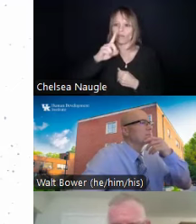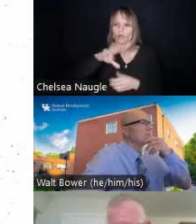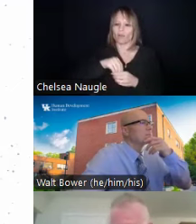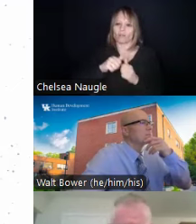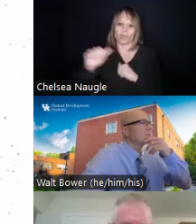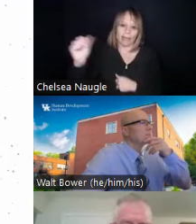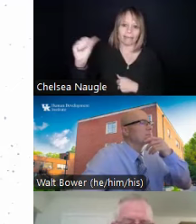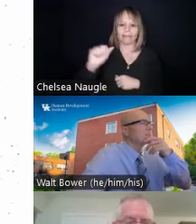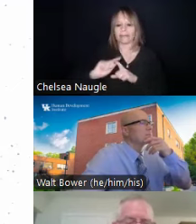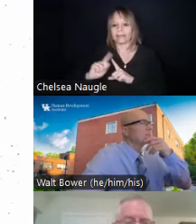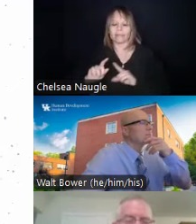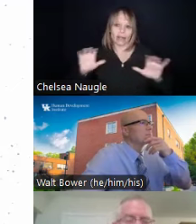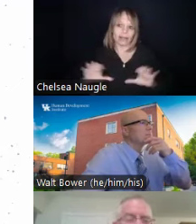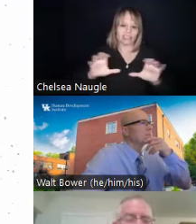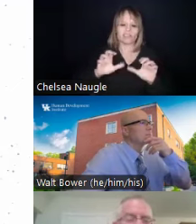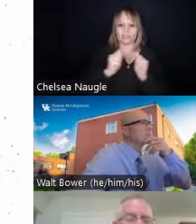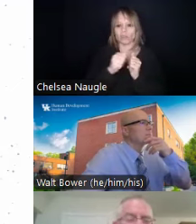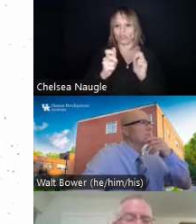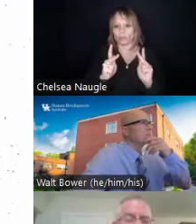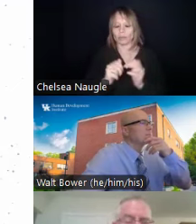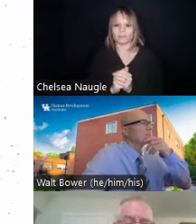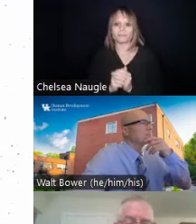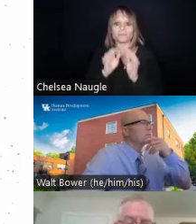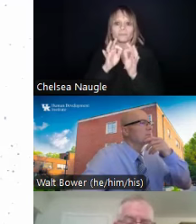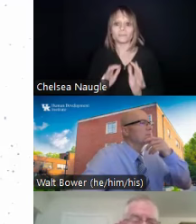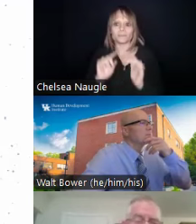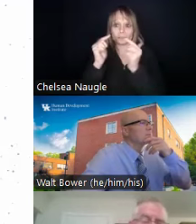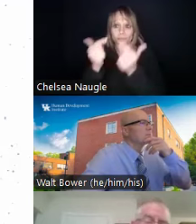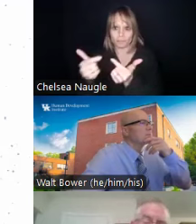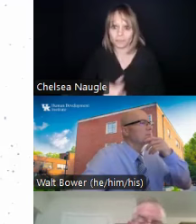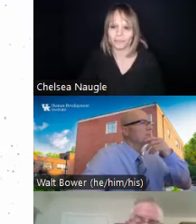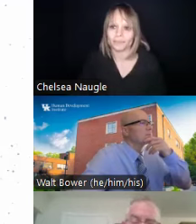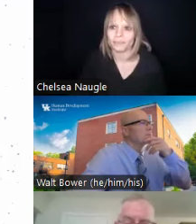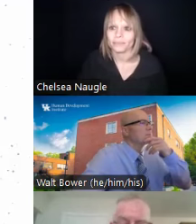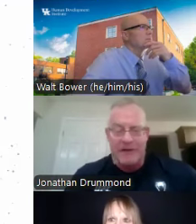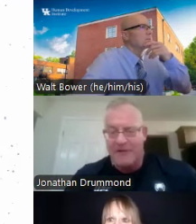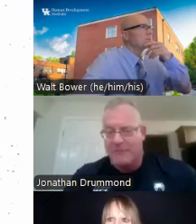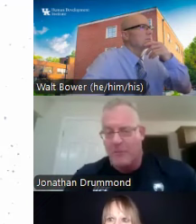sports activities with others. Uh now what's really interesting is the blue line here is somebody that I've been